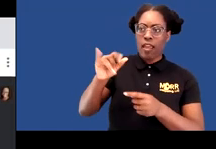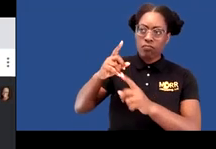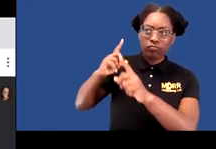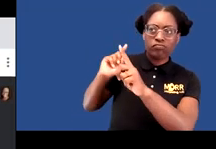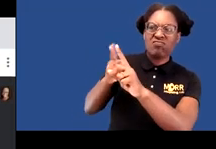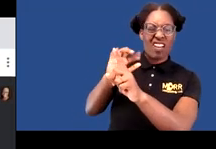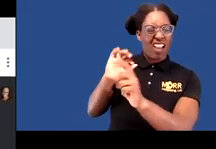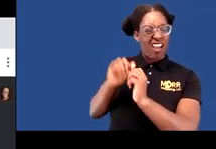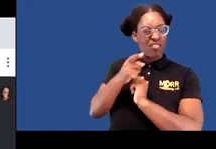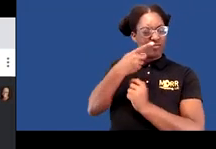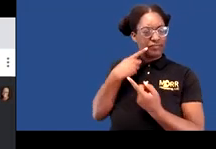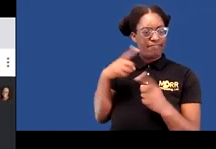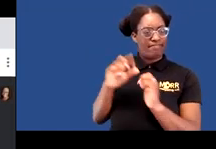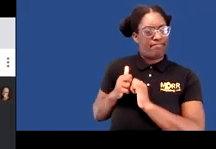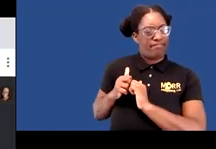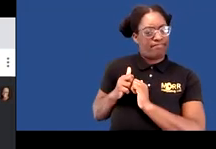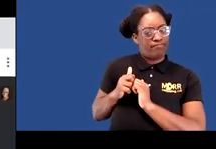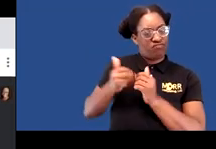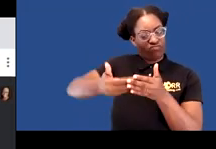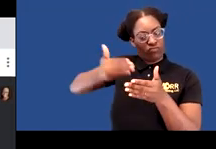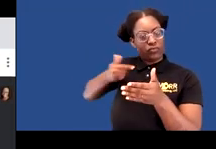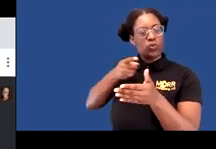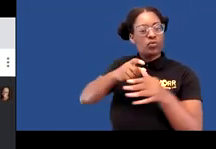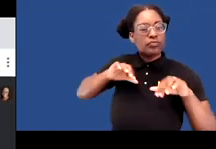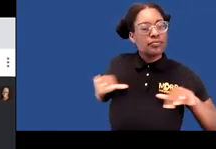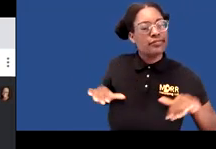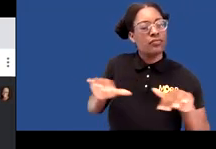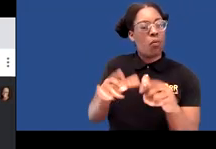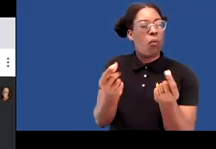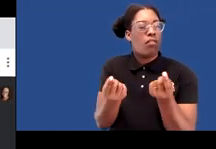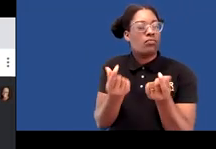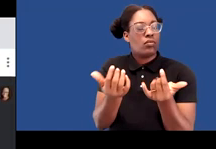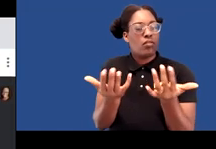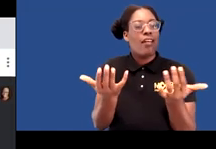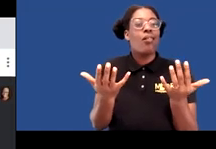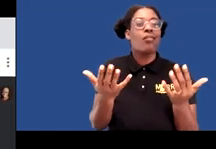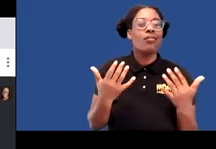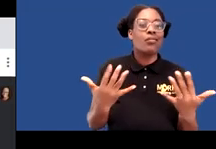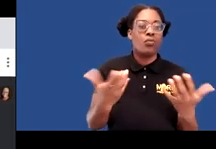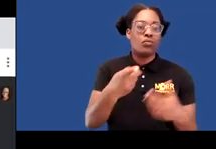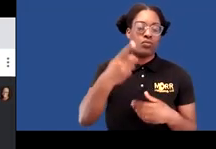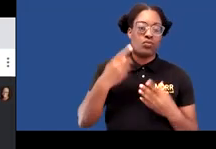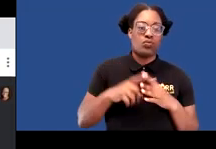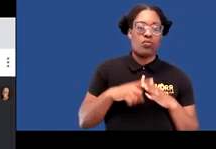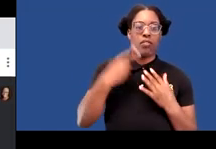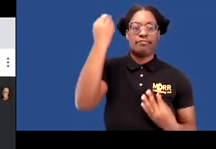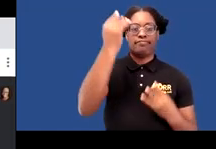So what are some of the things that you'll need to do to start working towards this goal?